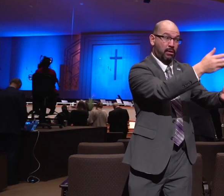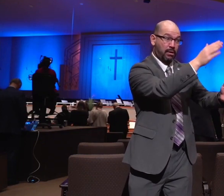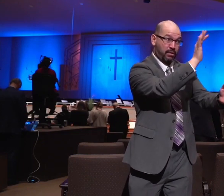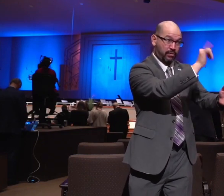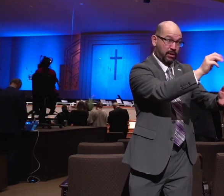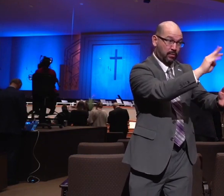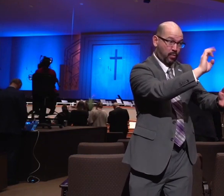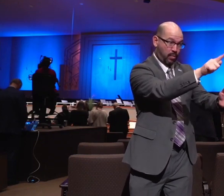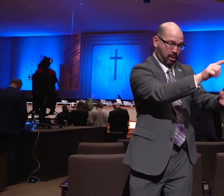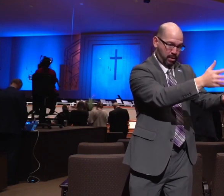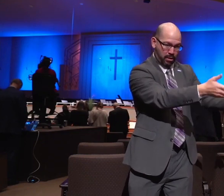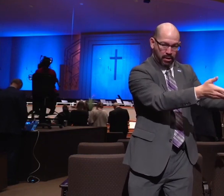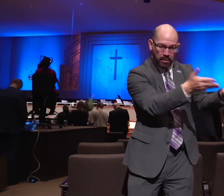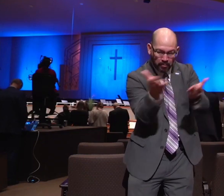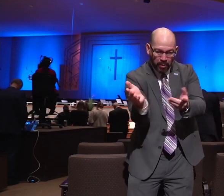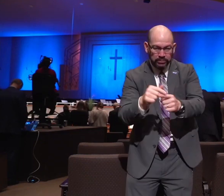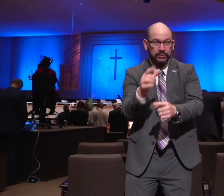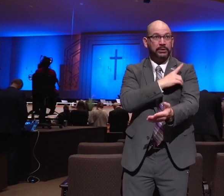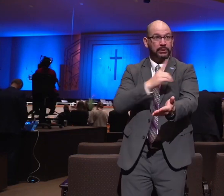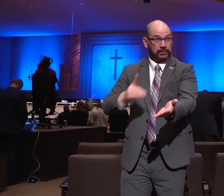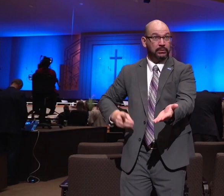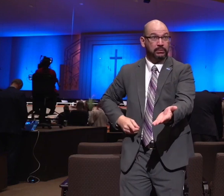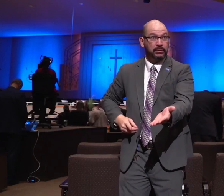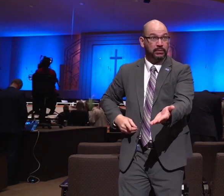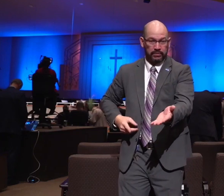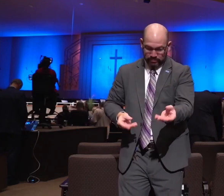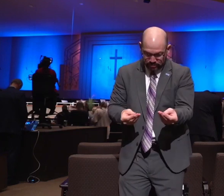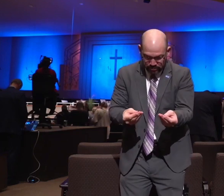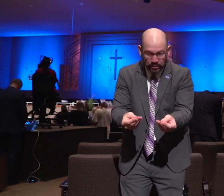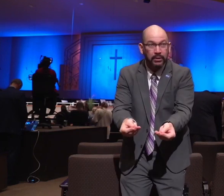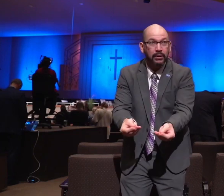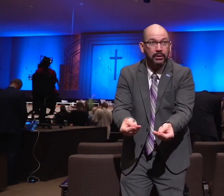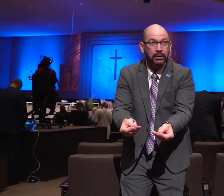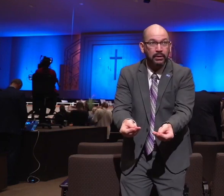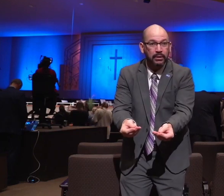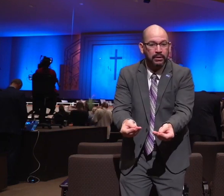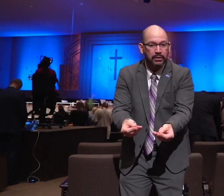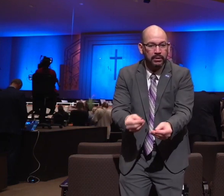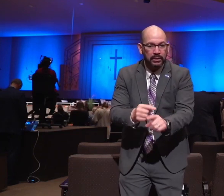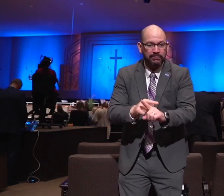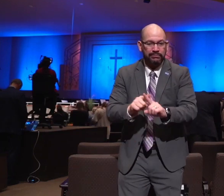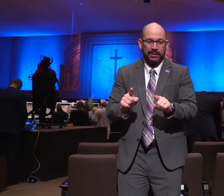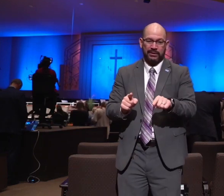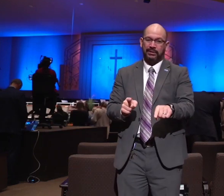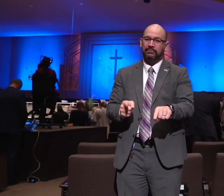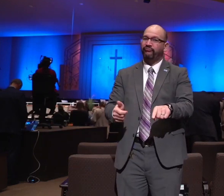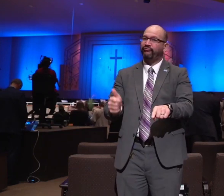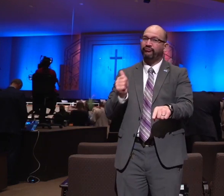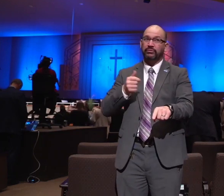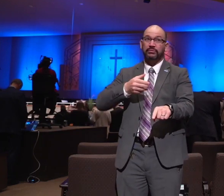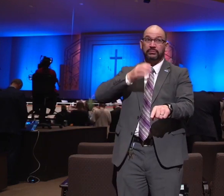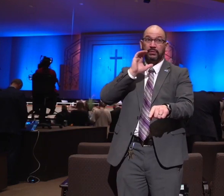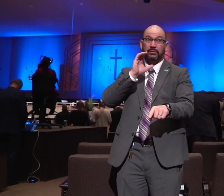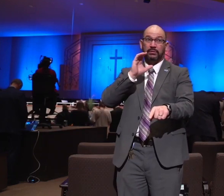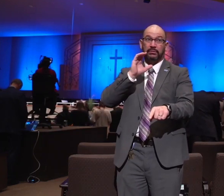it and brought it to David nevertheless